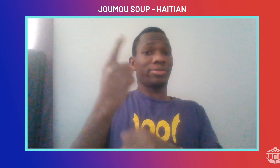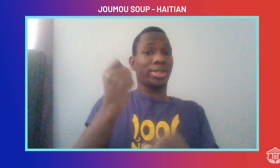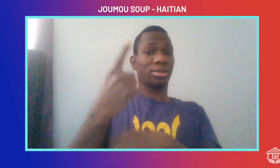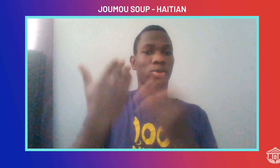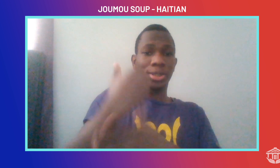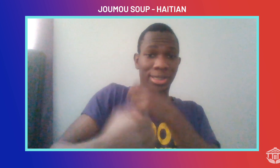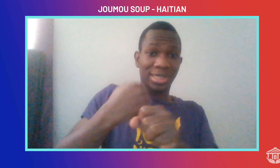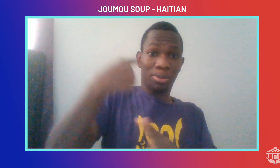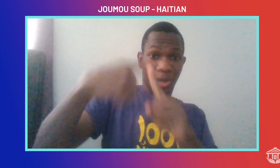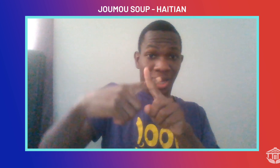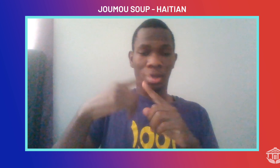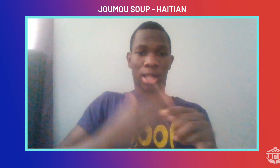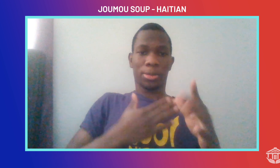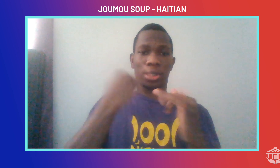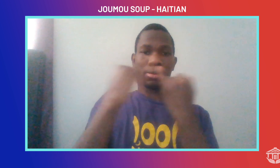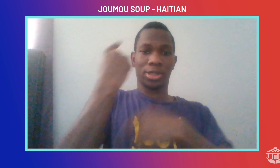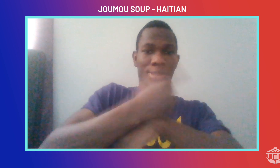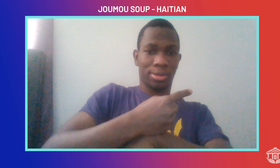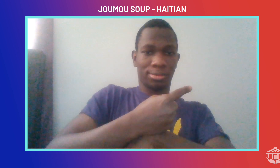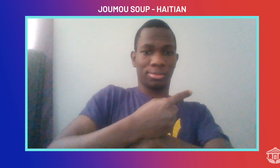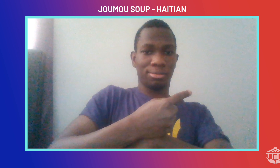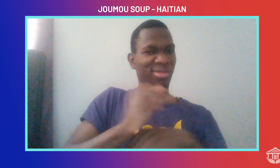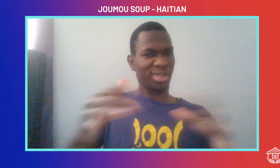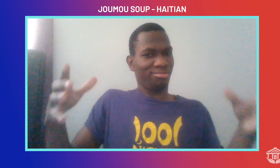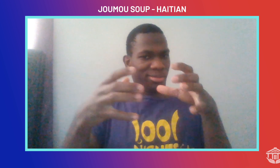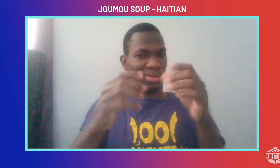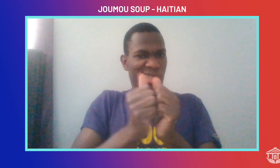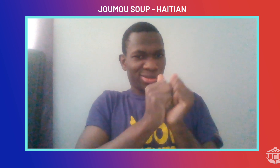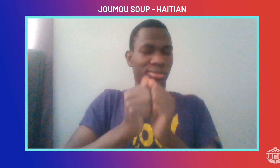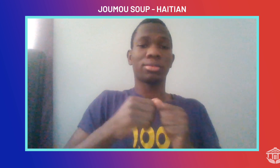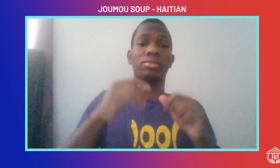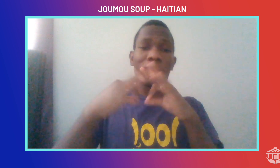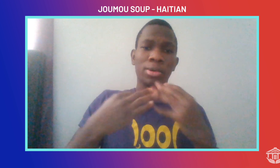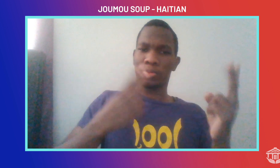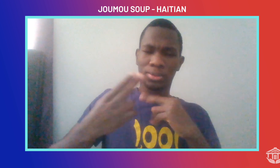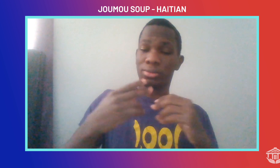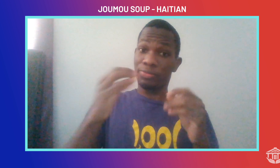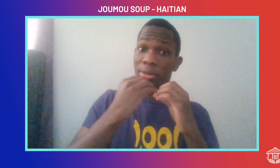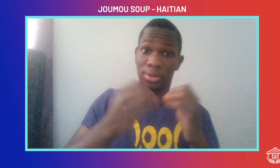Year's day, which is celebrated on the same day as Hatian Independence Day. On that day our family